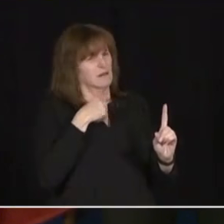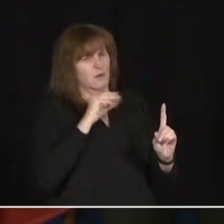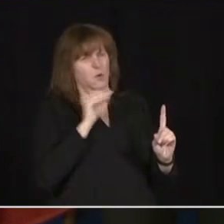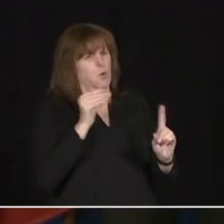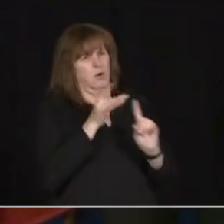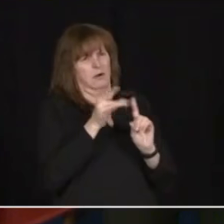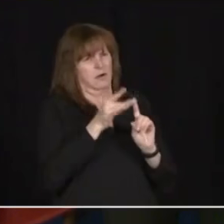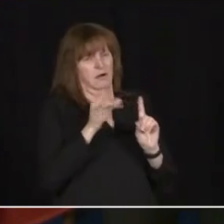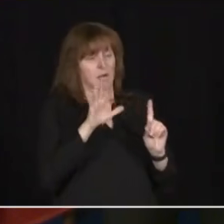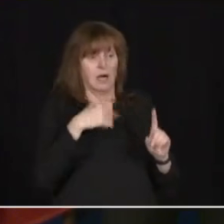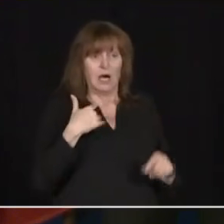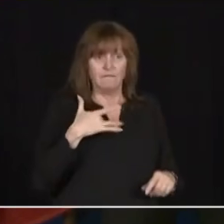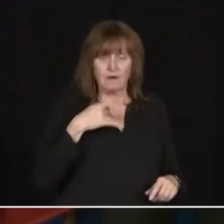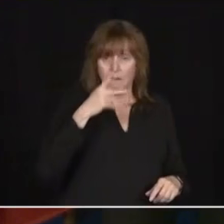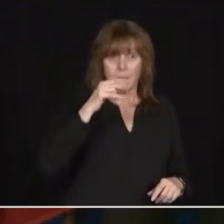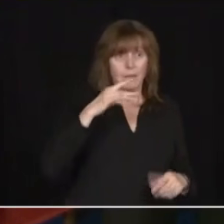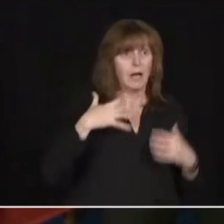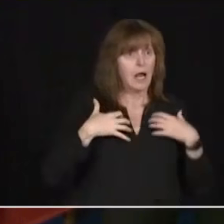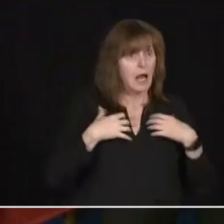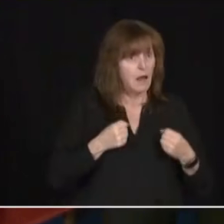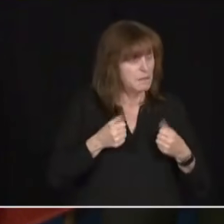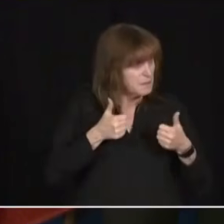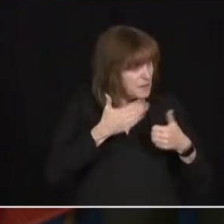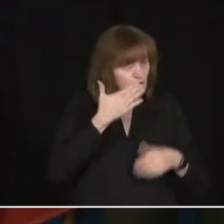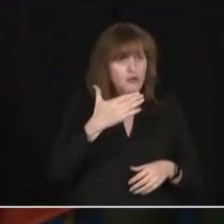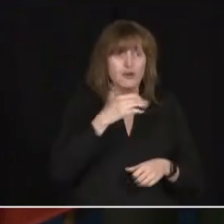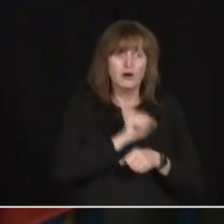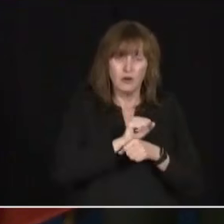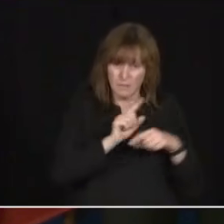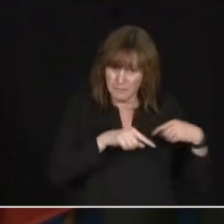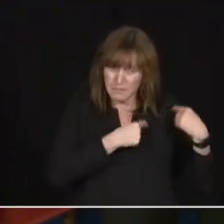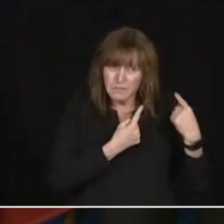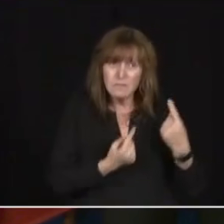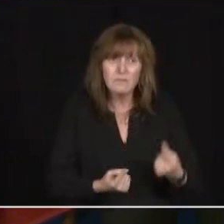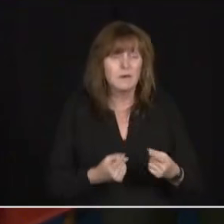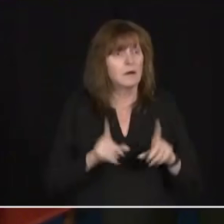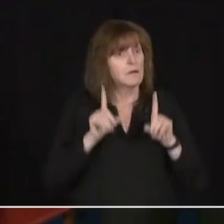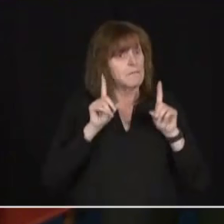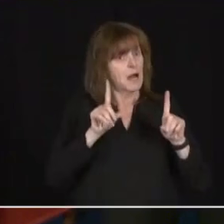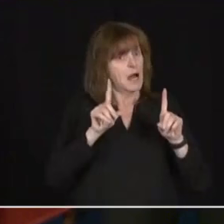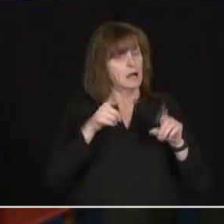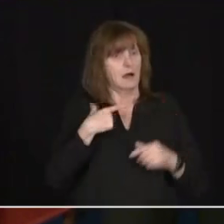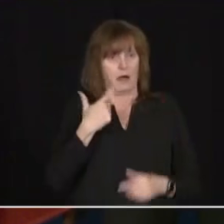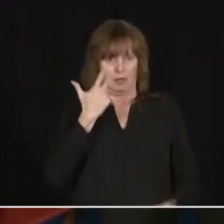Never ever personal. Because, personally, I think public health is doing a fine job.